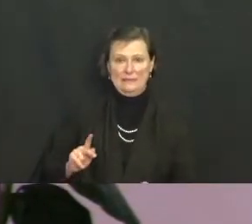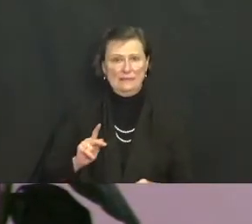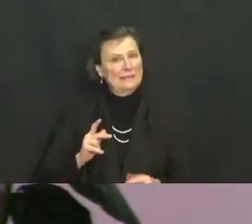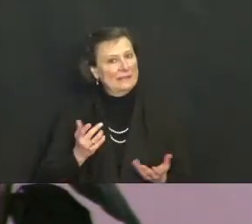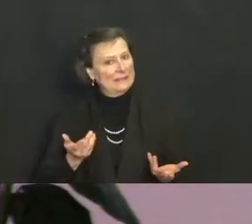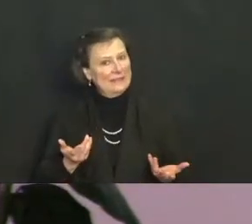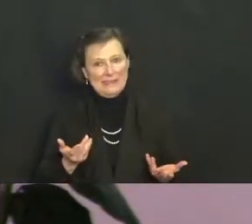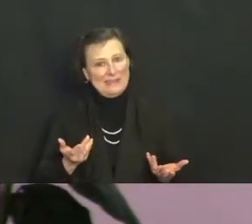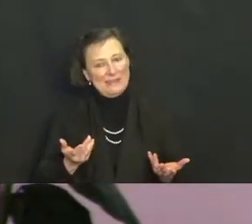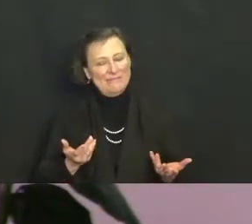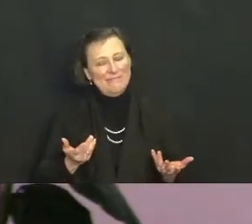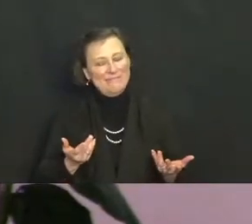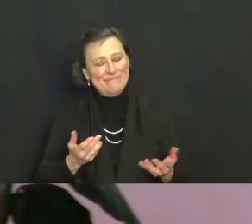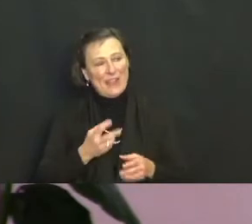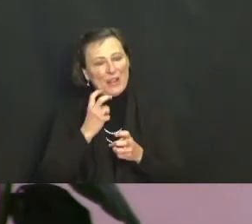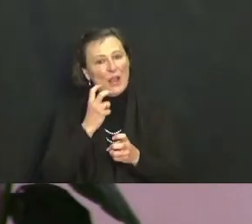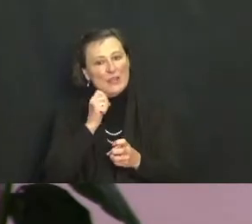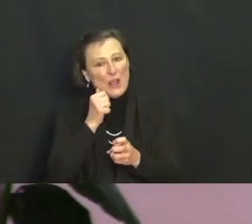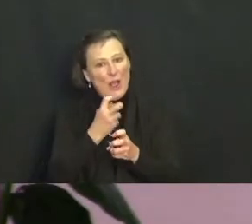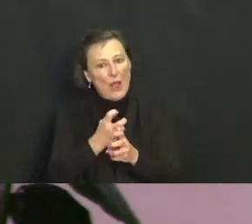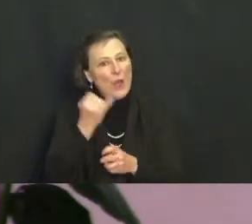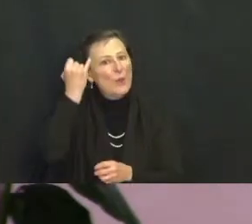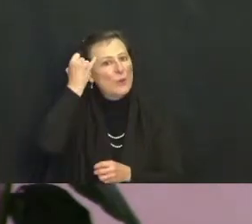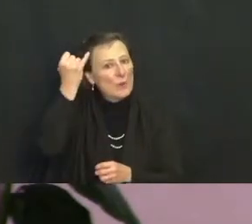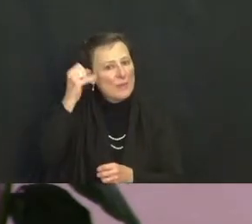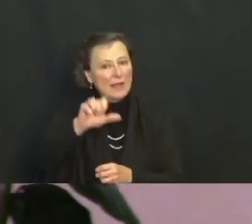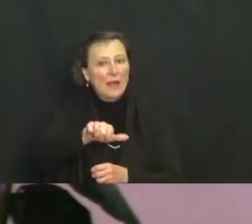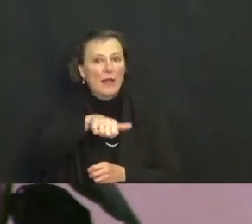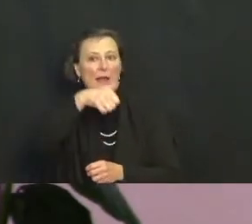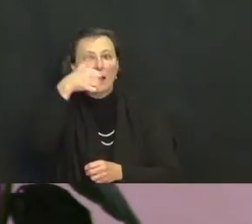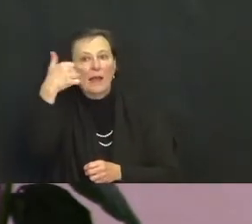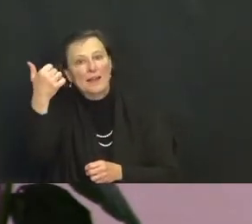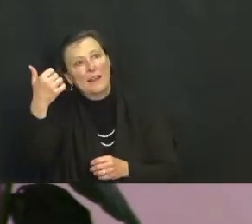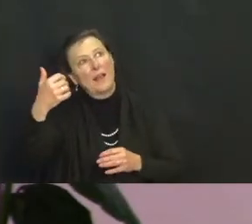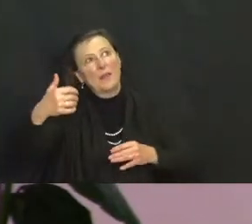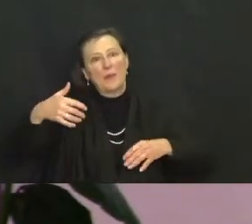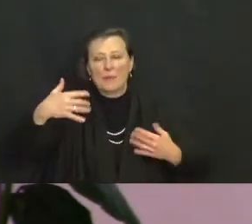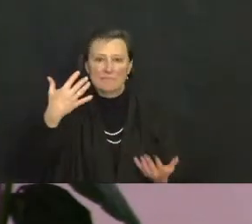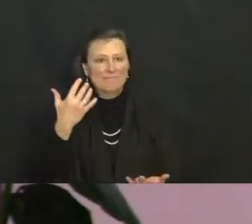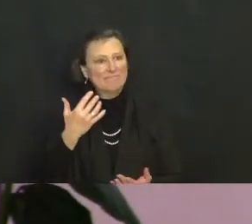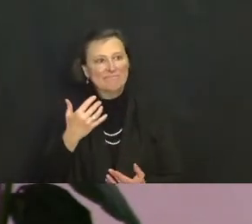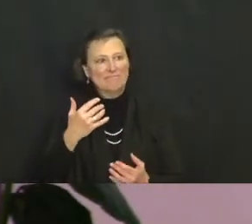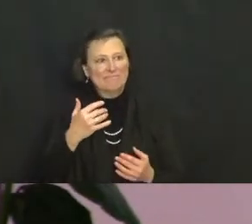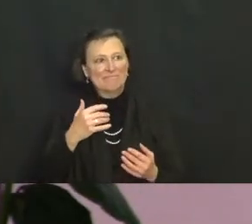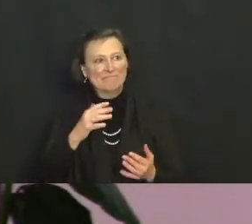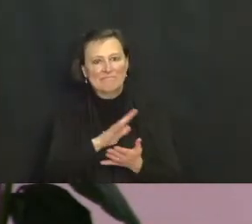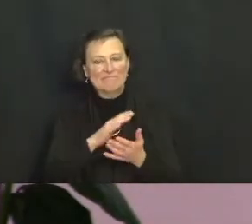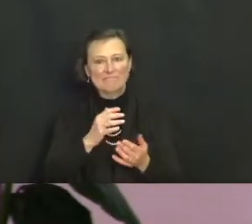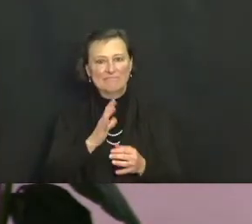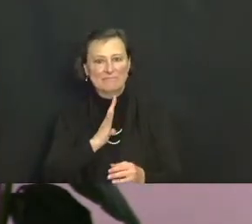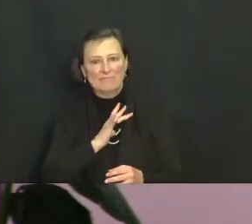It's not hard to imagine that another charismatic black leader could have arisen to prominent